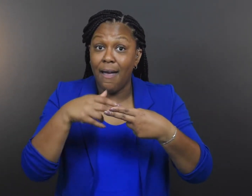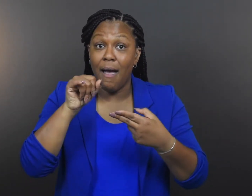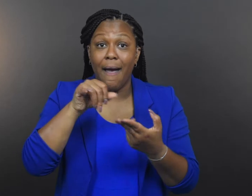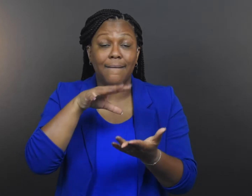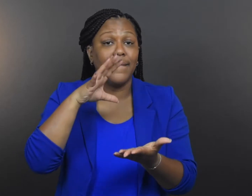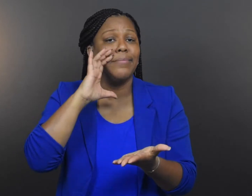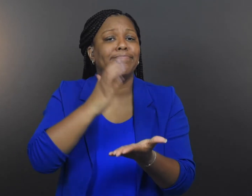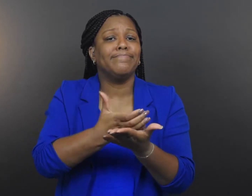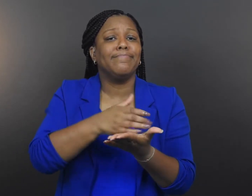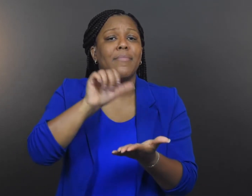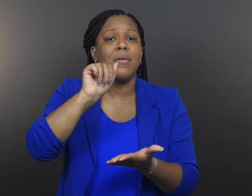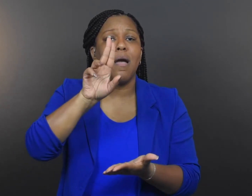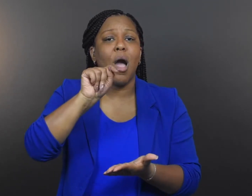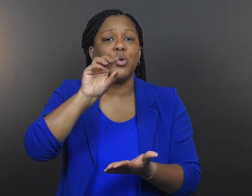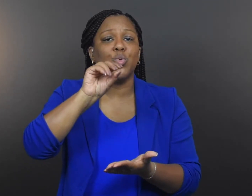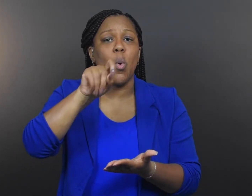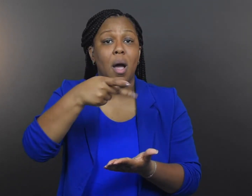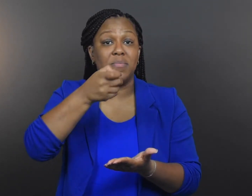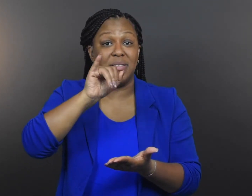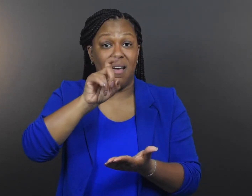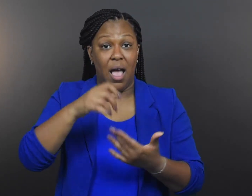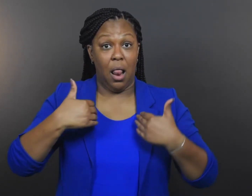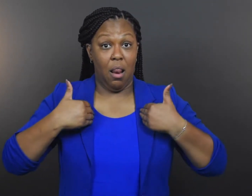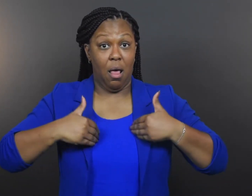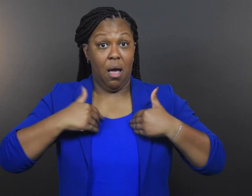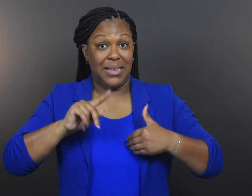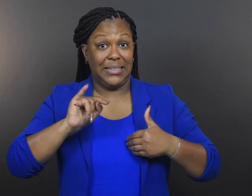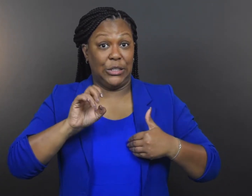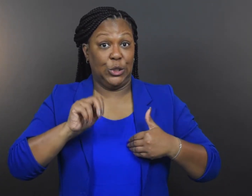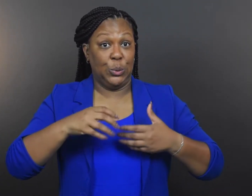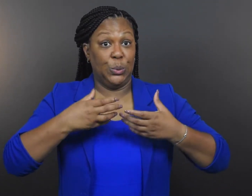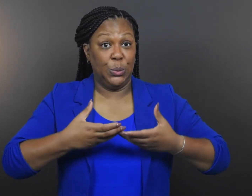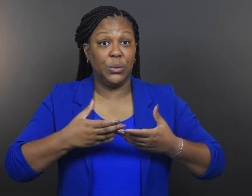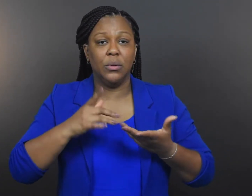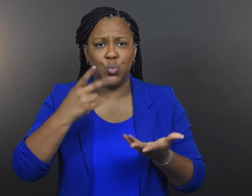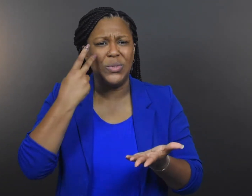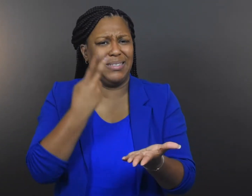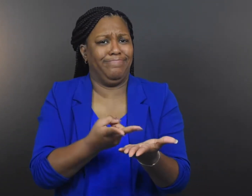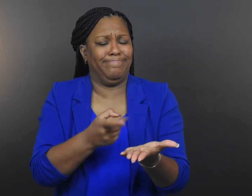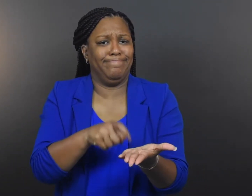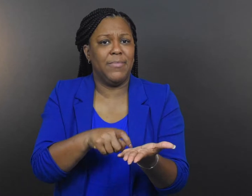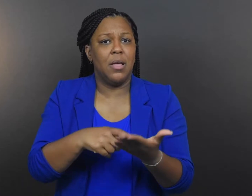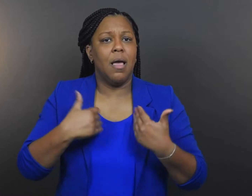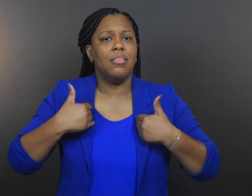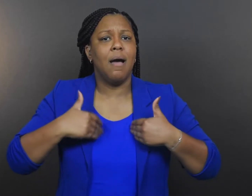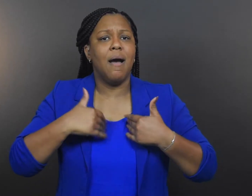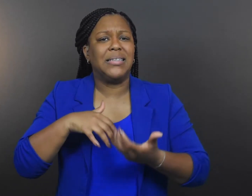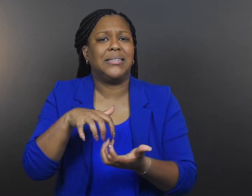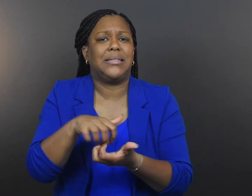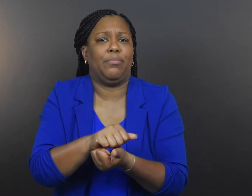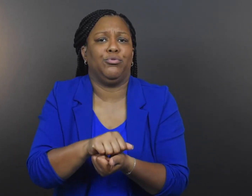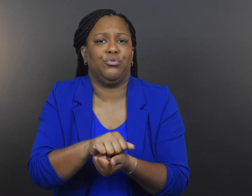On slides of autopsied lung tissue, you see damaged tissue and other tissue that’s healing.